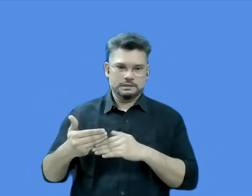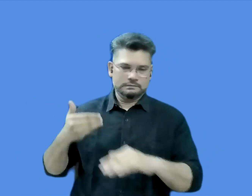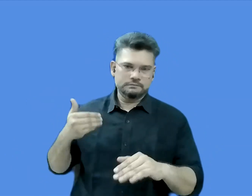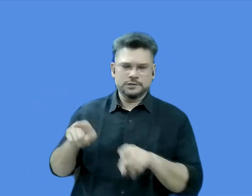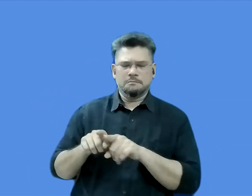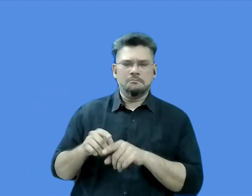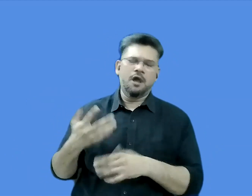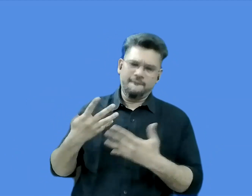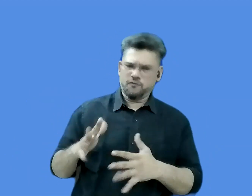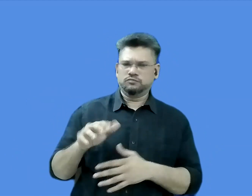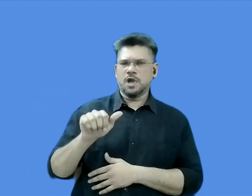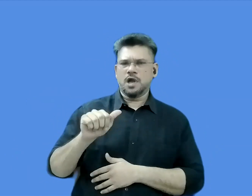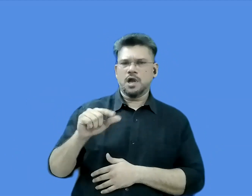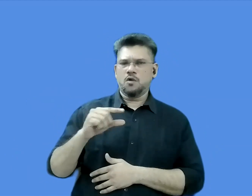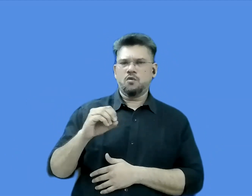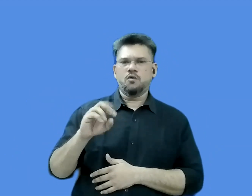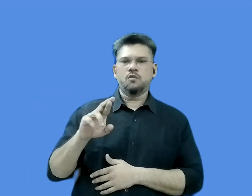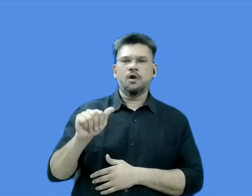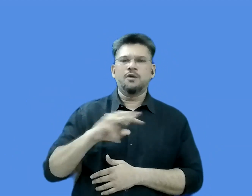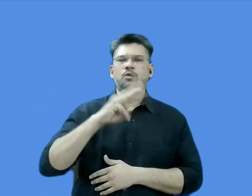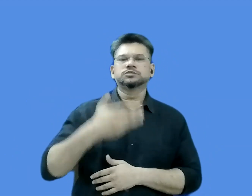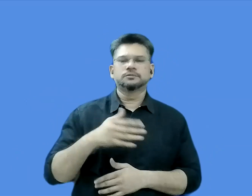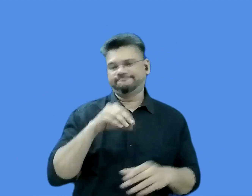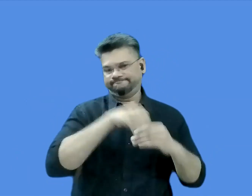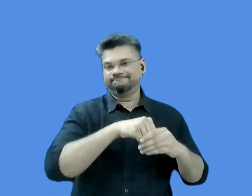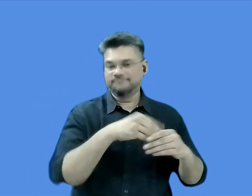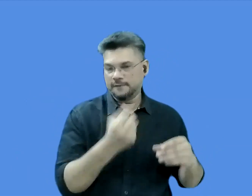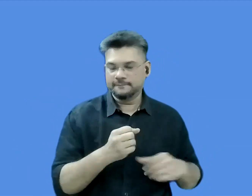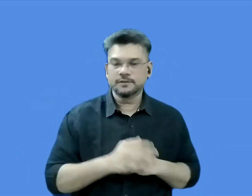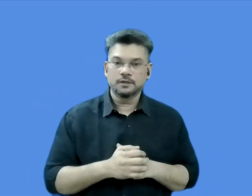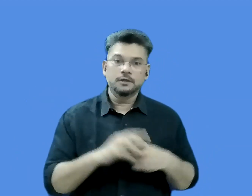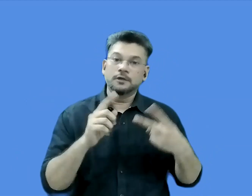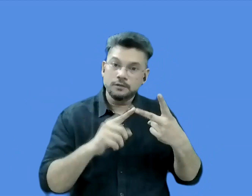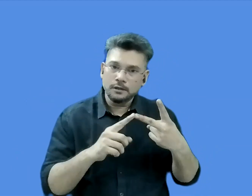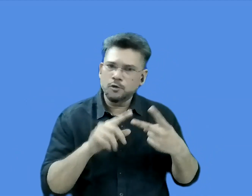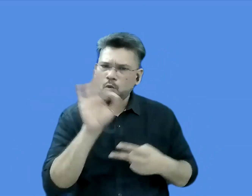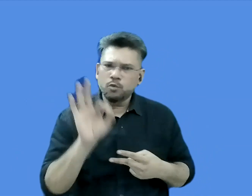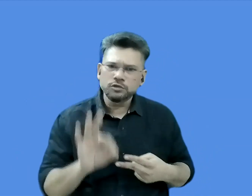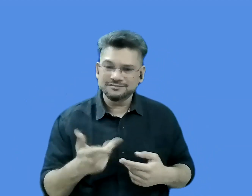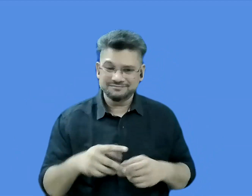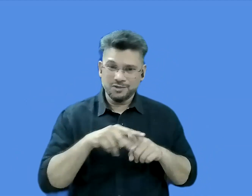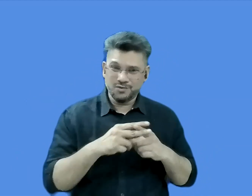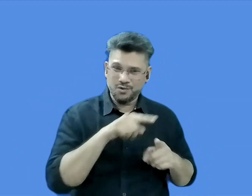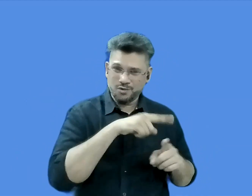training that's been published around humanitarian coordination is already in there. Thank you.